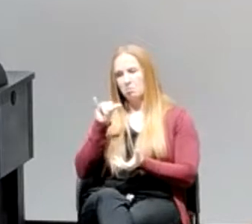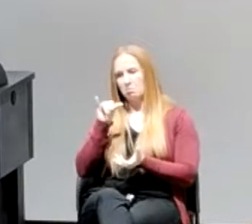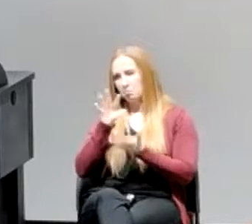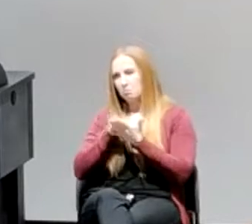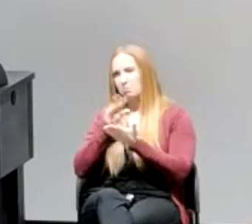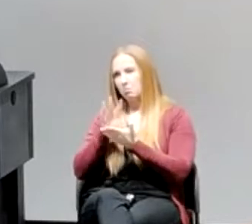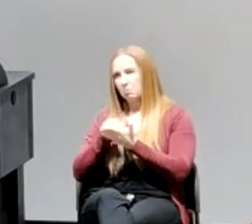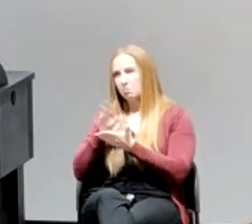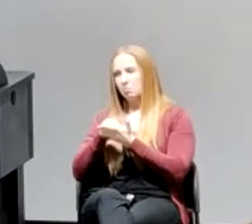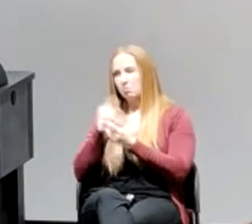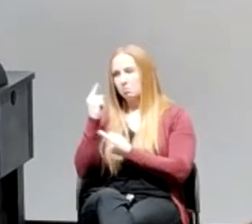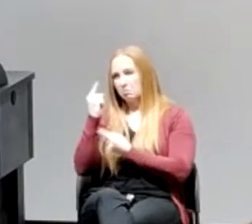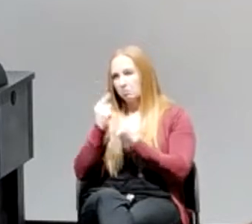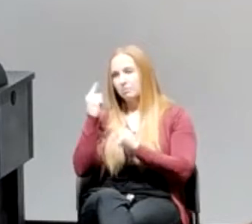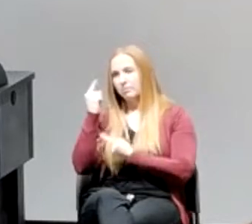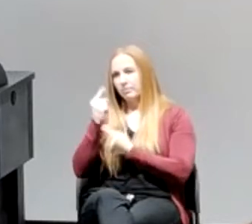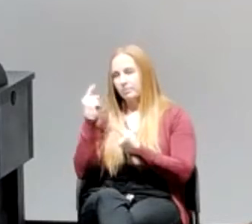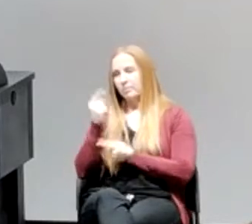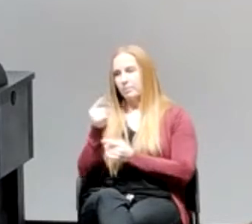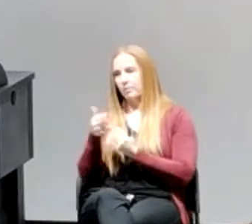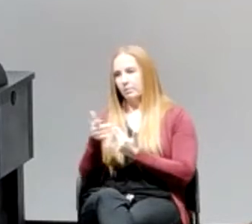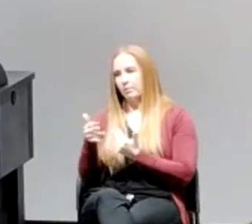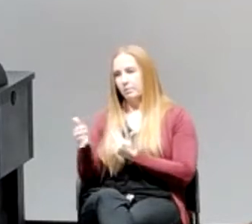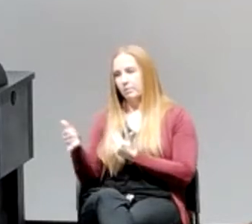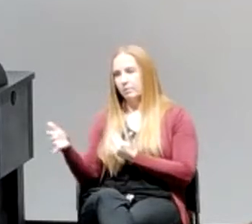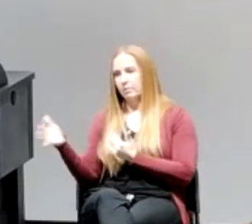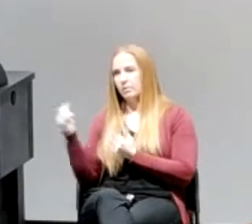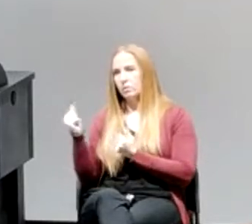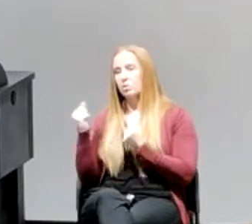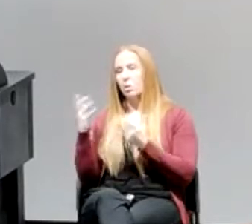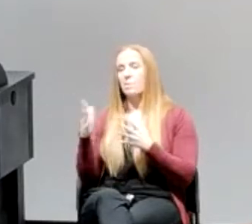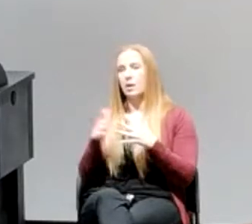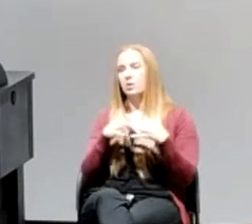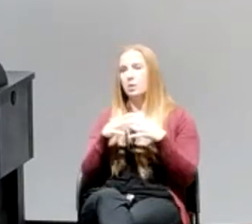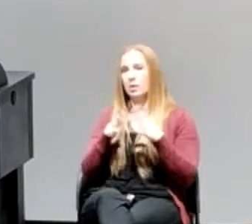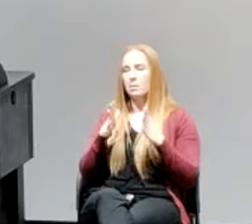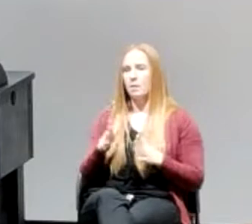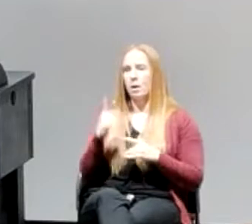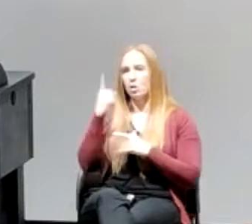I knew it was big and I didn't at the moment comprehend